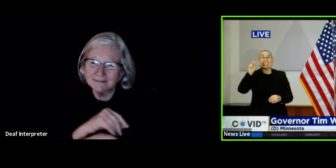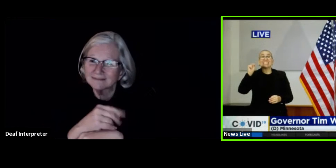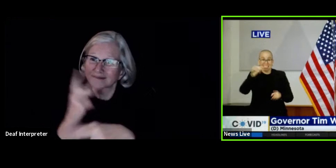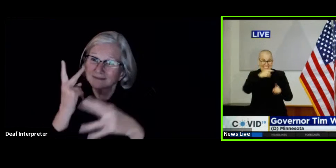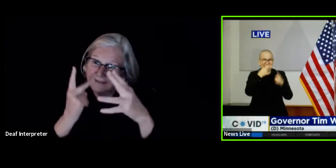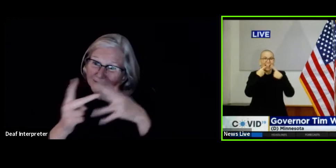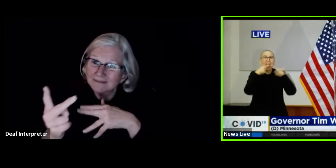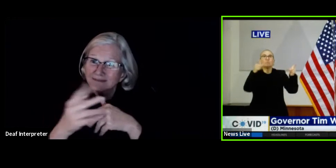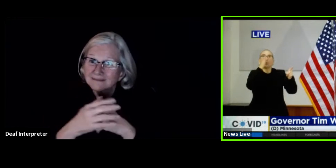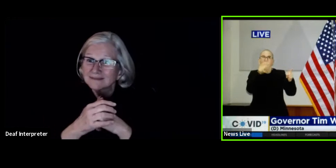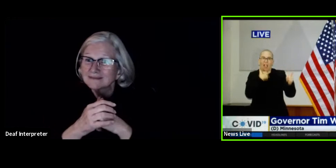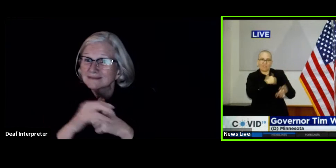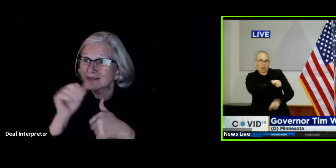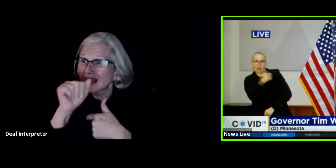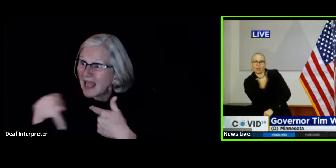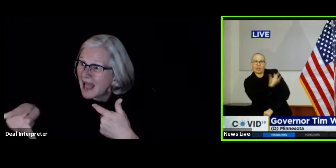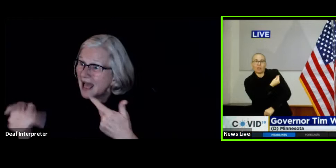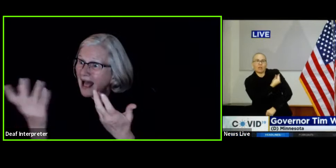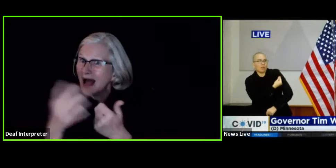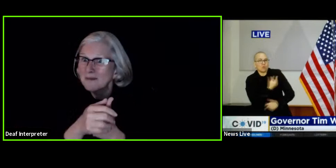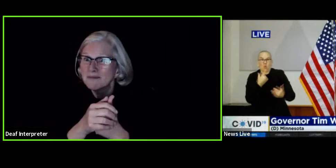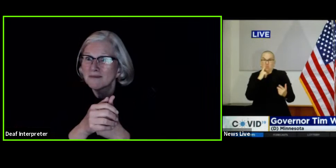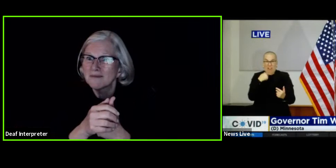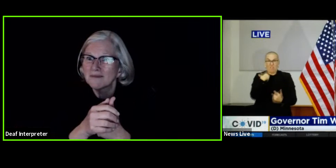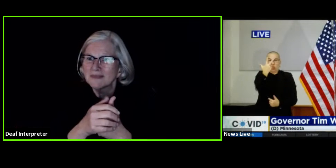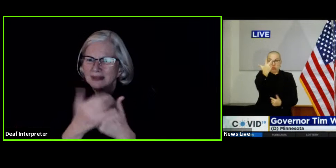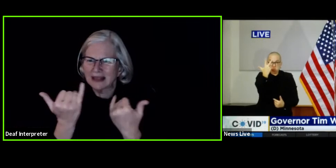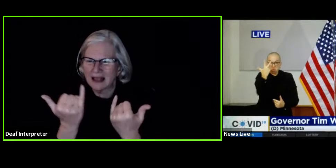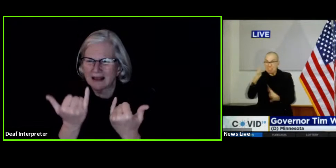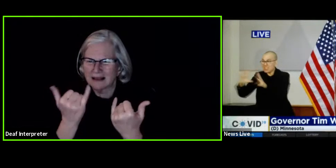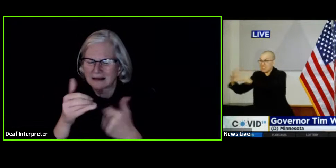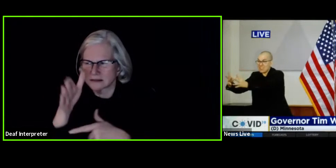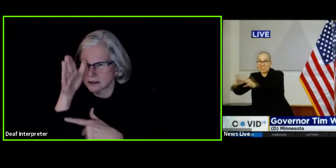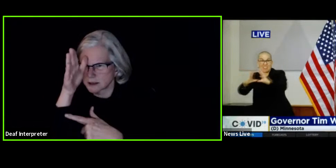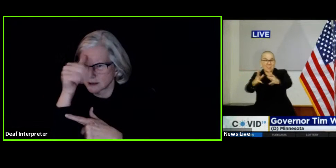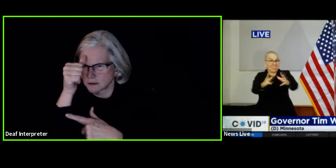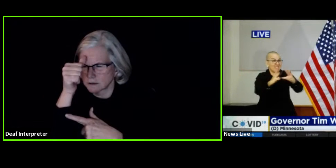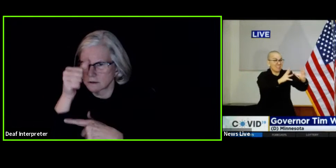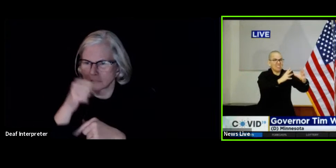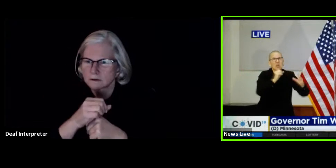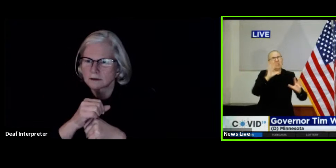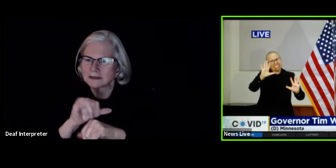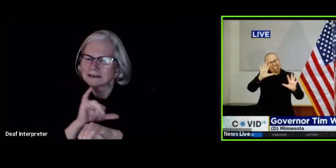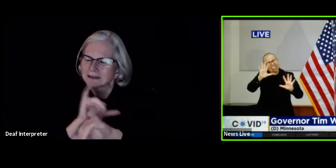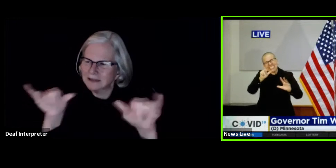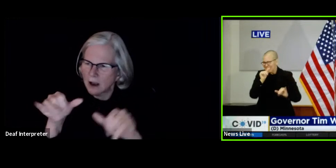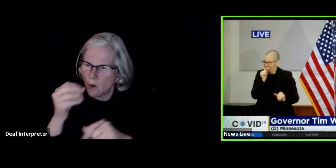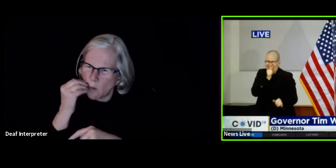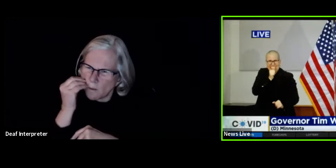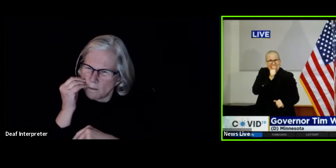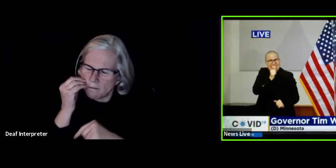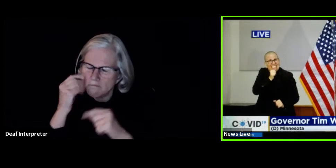THAT RIGHT NOW IF WE DIG DOWN, WE DO THE THINGS THAT MAKE A DIFFERENCE, MASK UP, SOCIALLY DISTANCE,